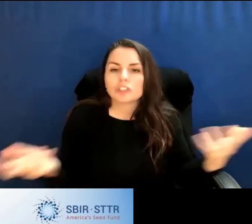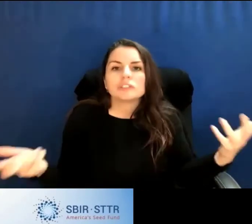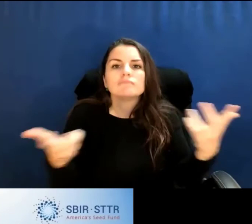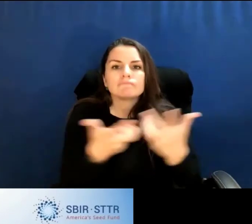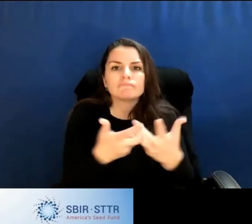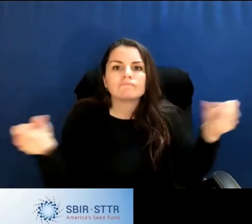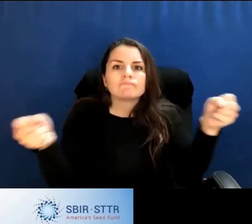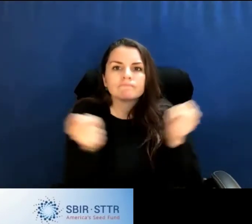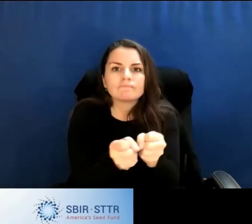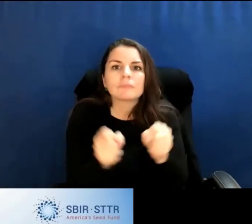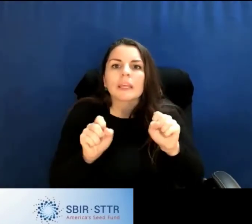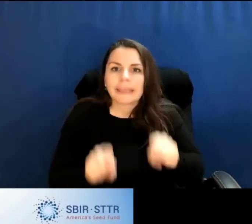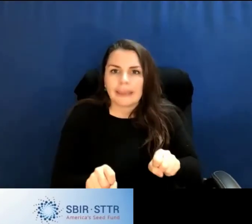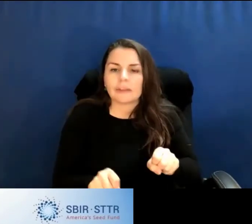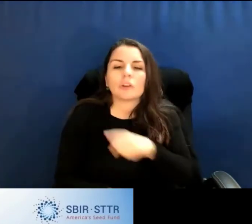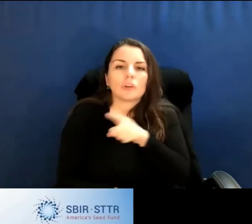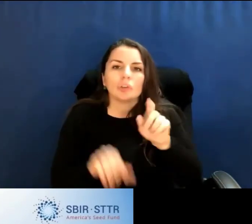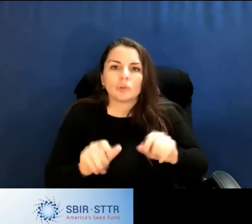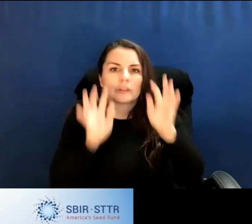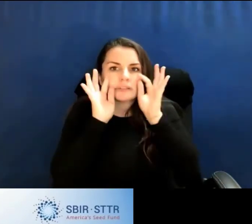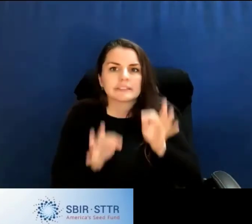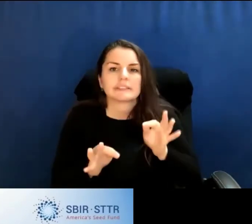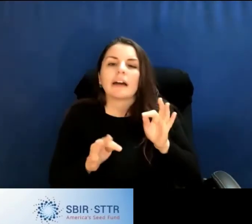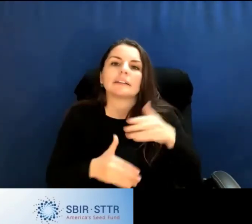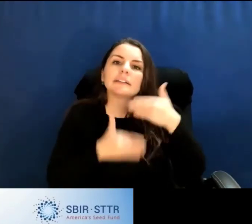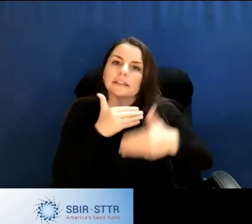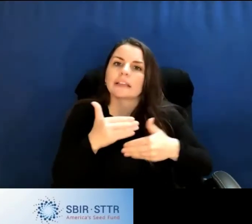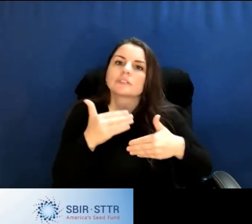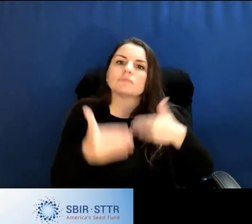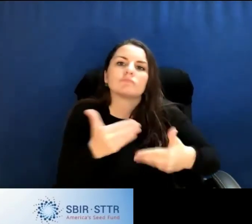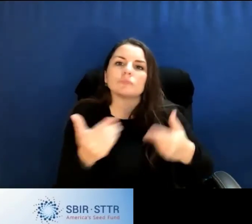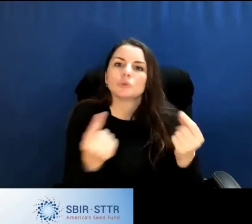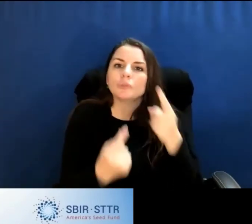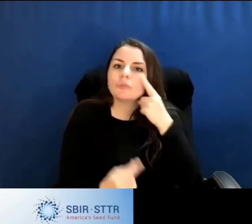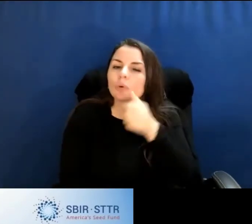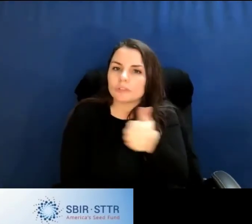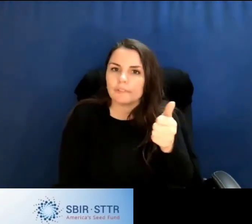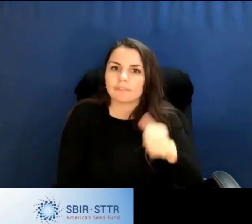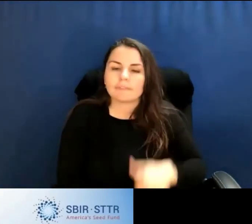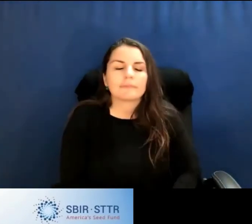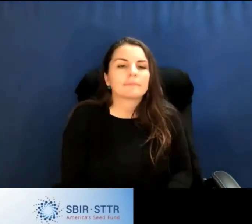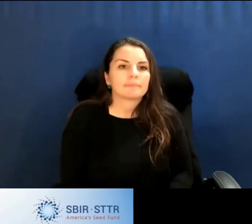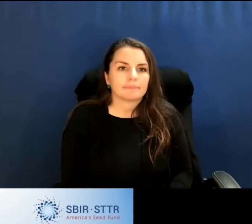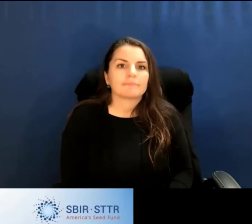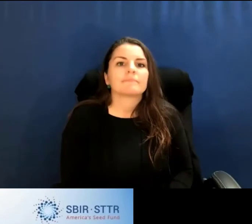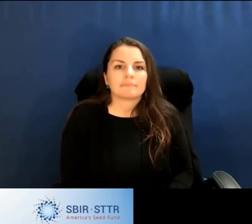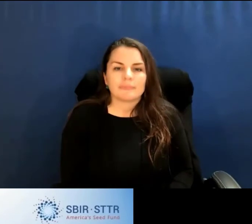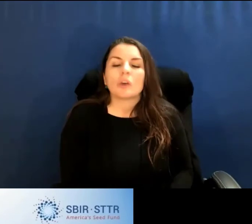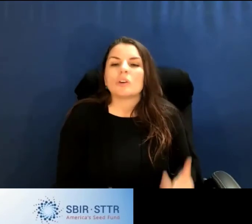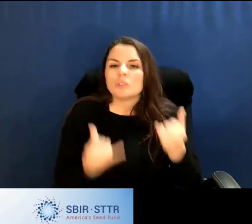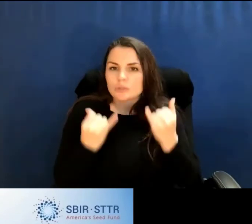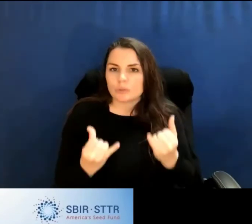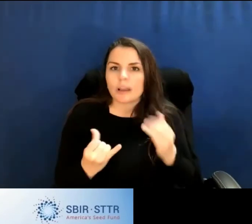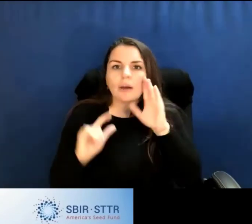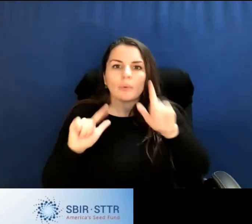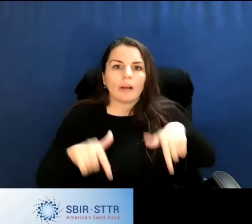so you can determine next best steps. So with that, I'm going to turn it back over to Matt,